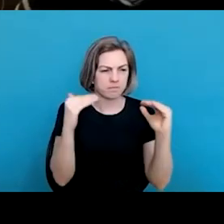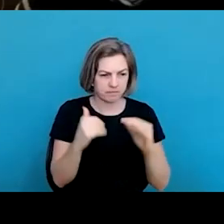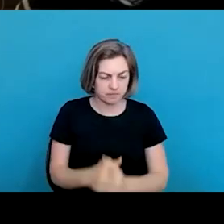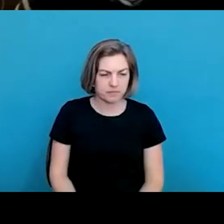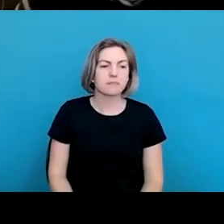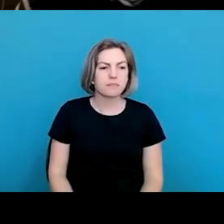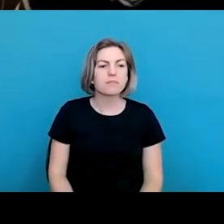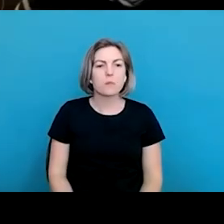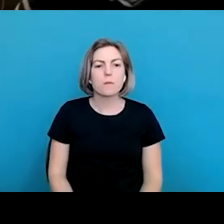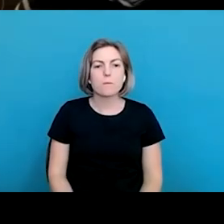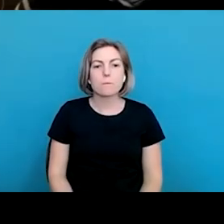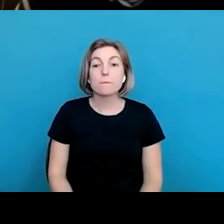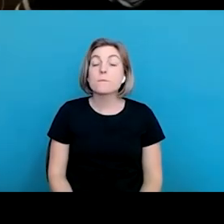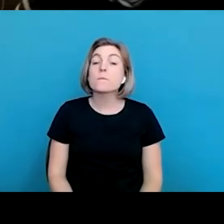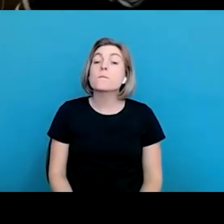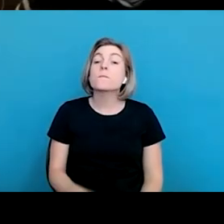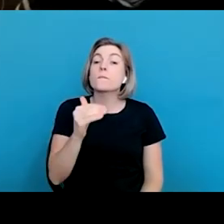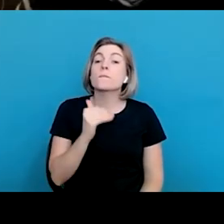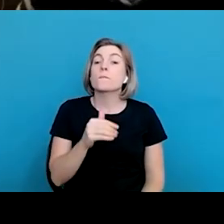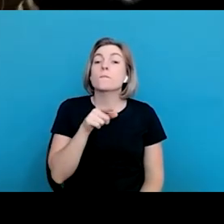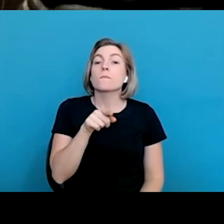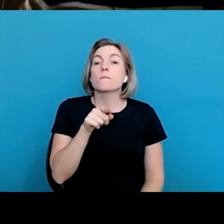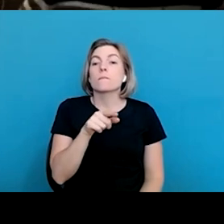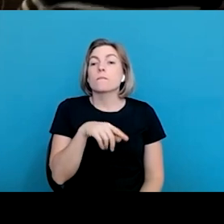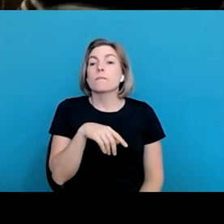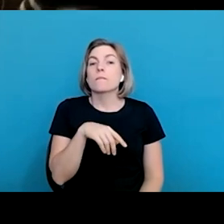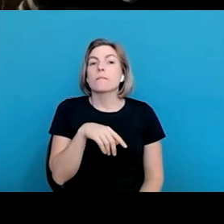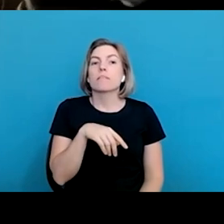In terms of -- you know, we have got -- you know, here's some challenges.